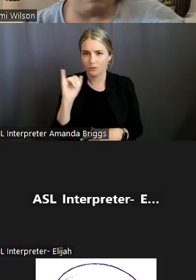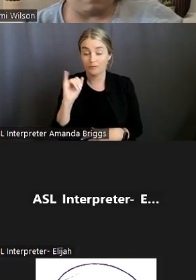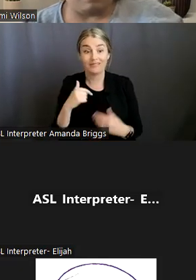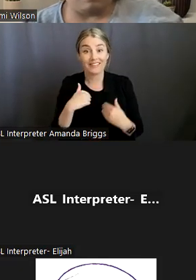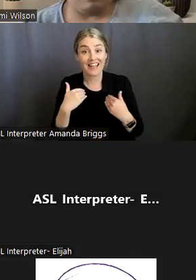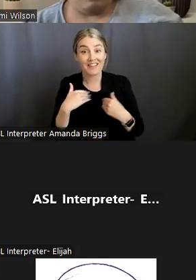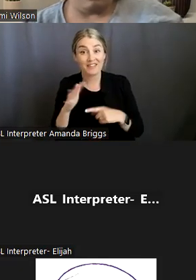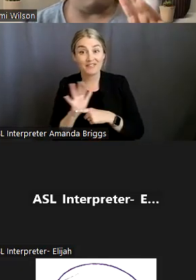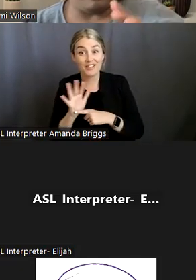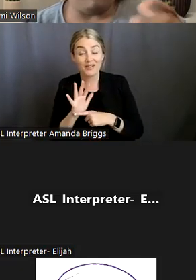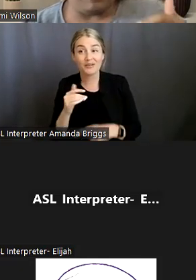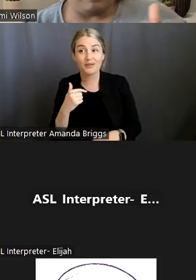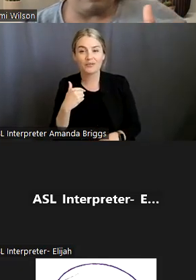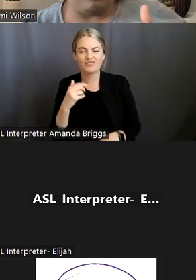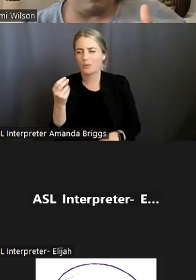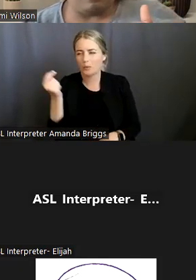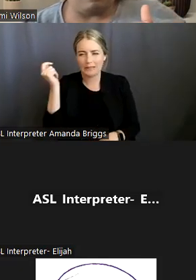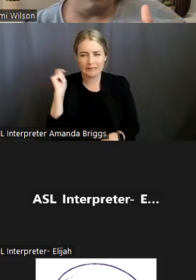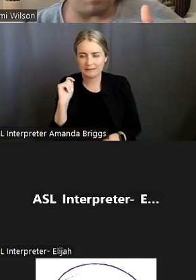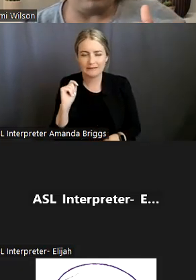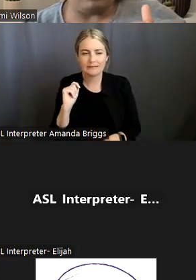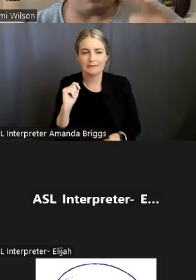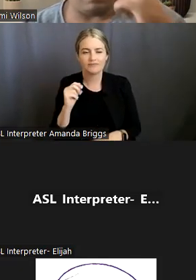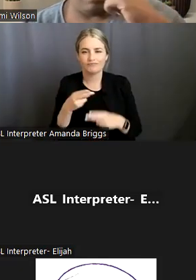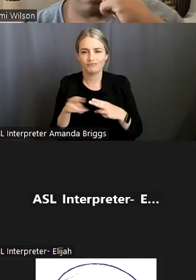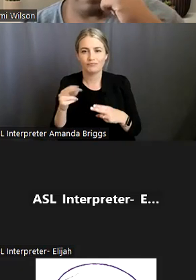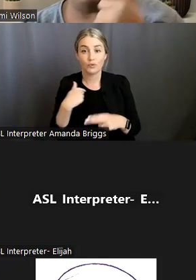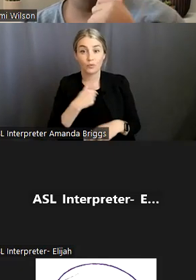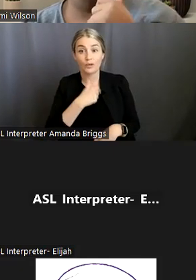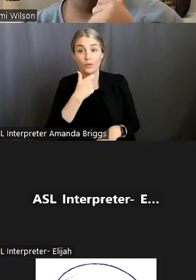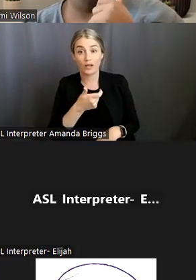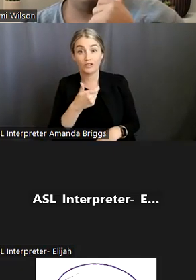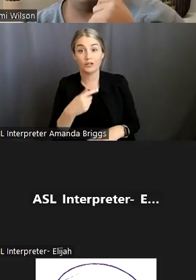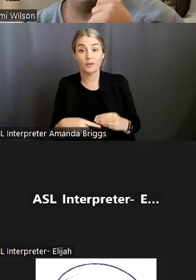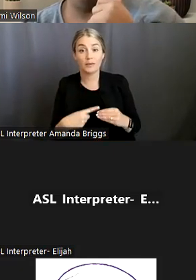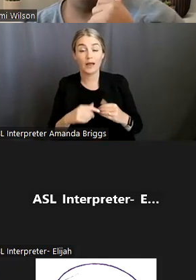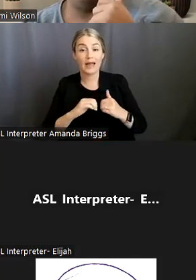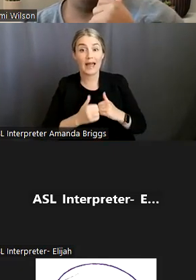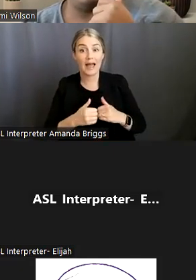we're gonna, a quick video that we're gonna watch on how to administer the spray.